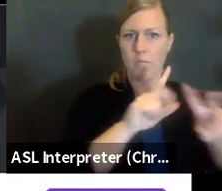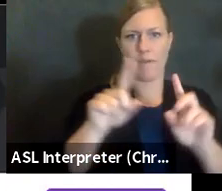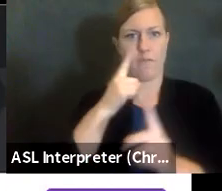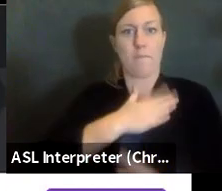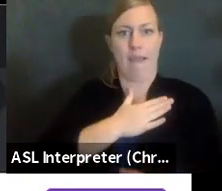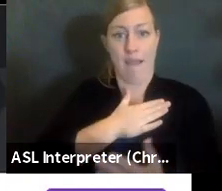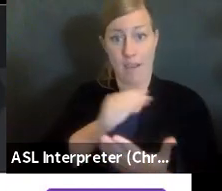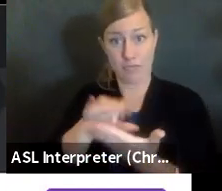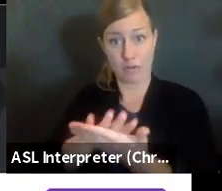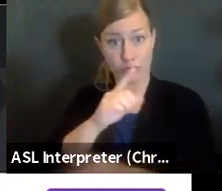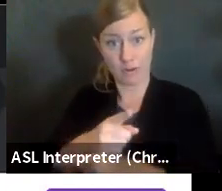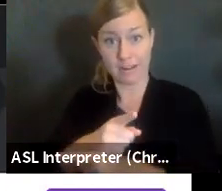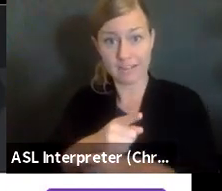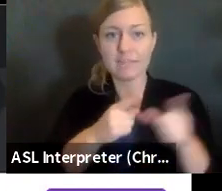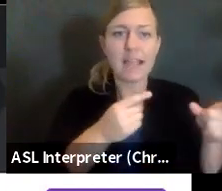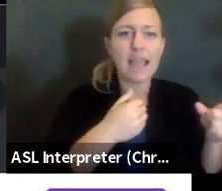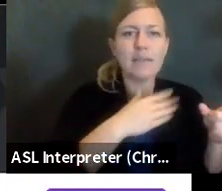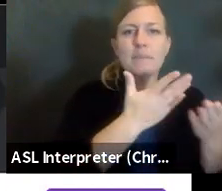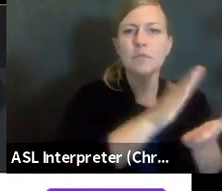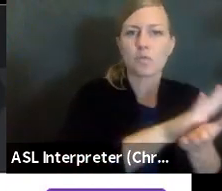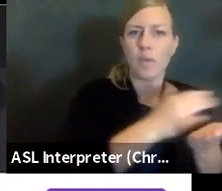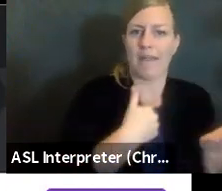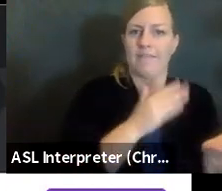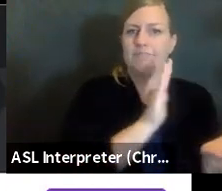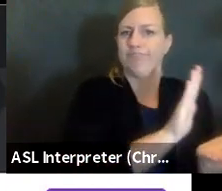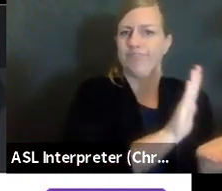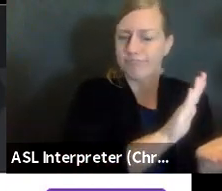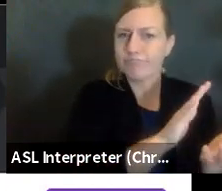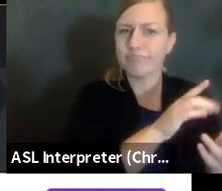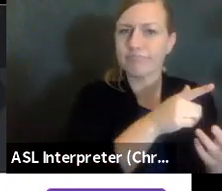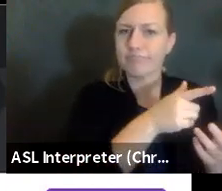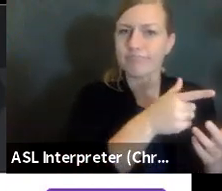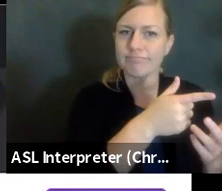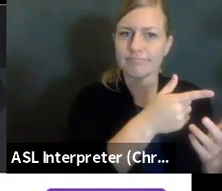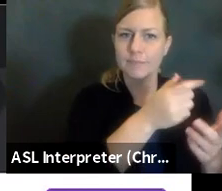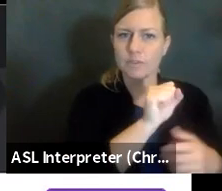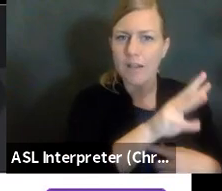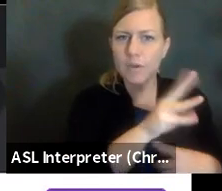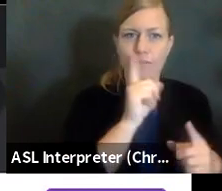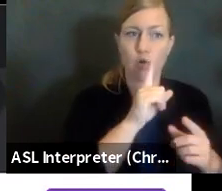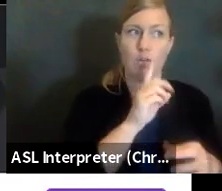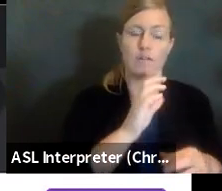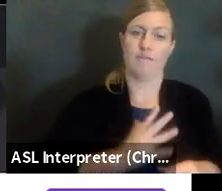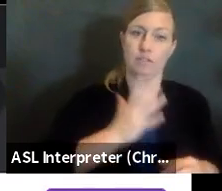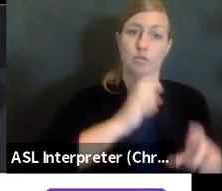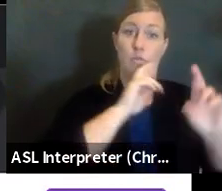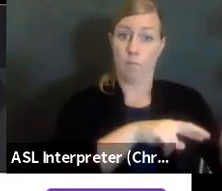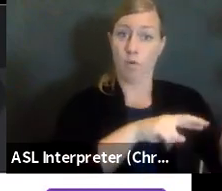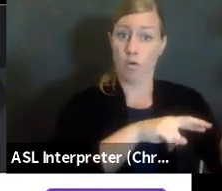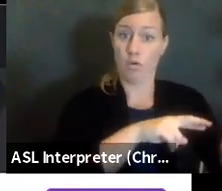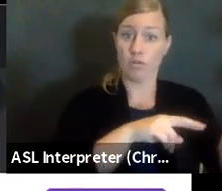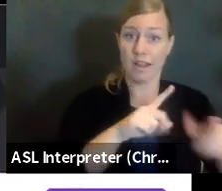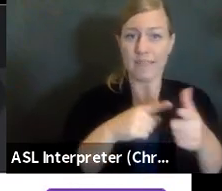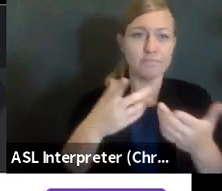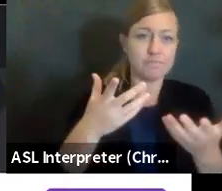ESD 101 - Jeff Crawford: that this may or may not tie in but I better talk to my tech crew about that. But this is my personal document to keep record of greats. Am I hearing that right?